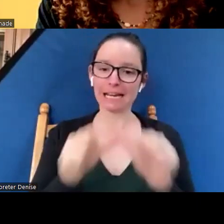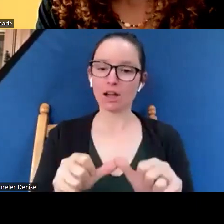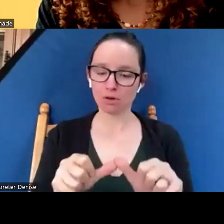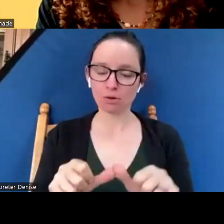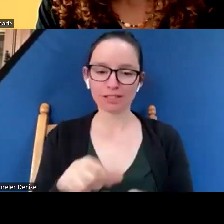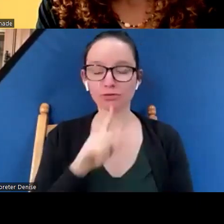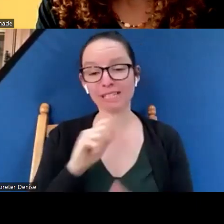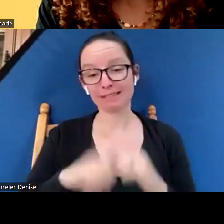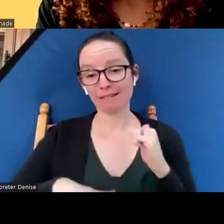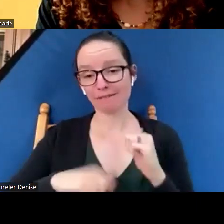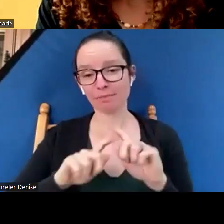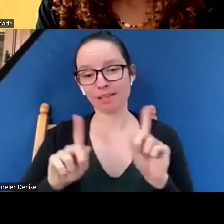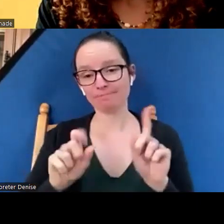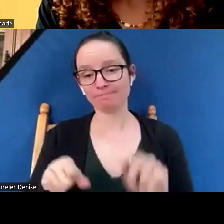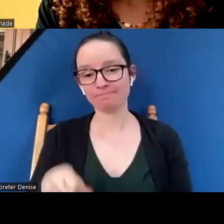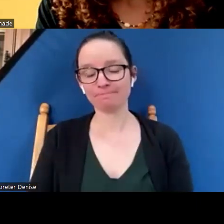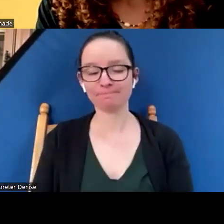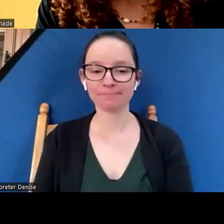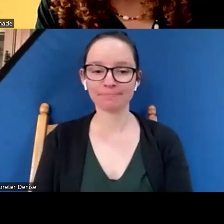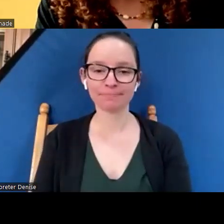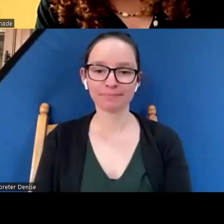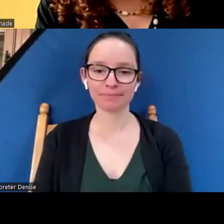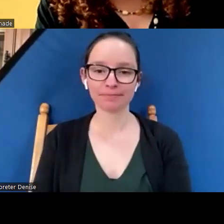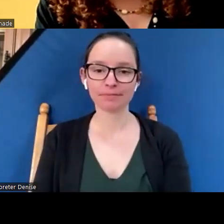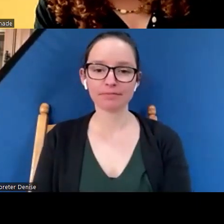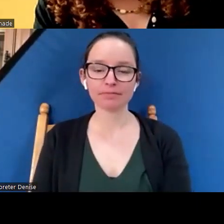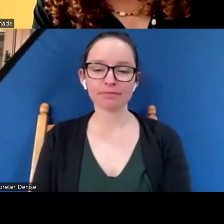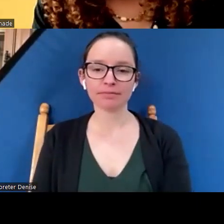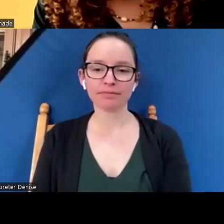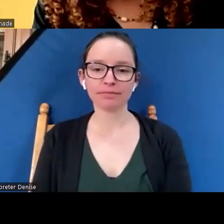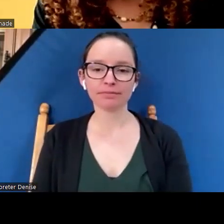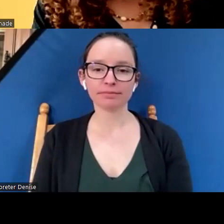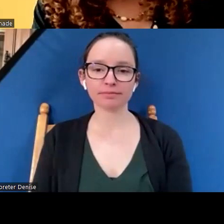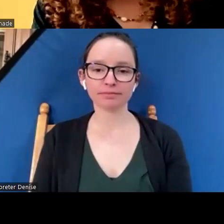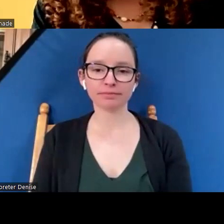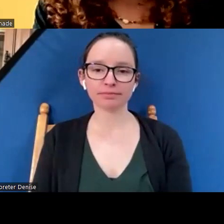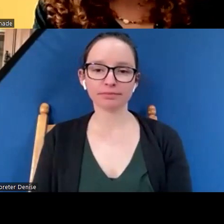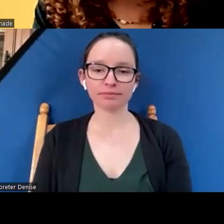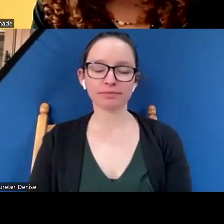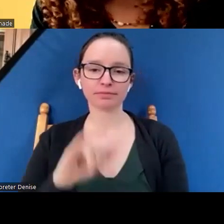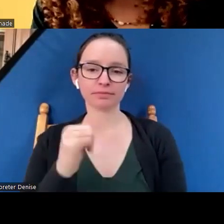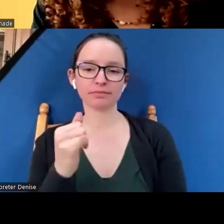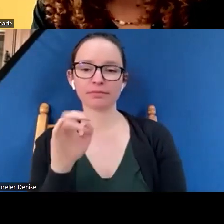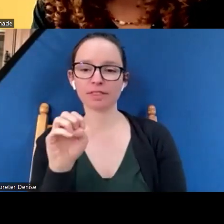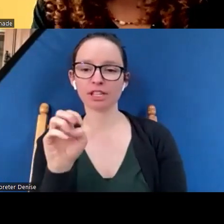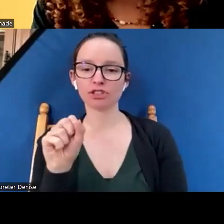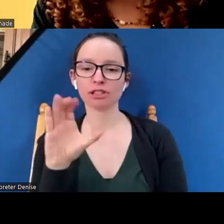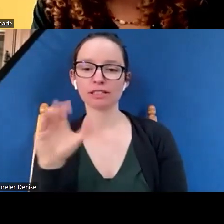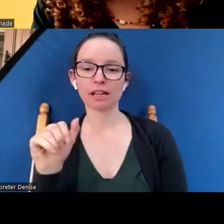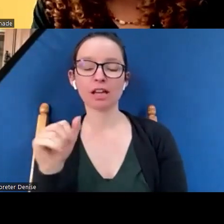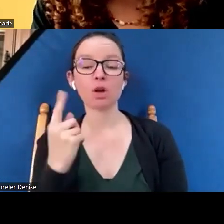But Greta, one of the things that you mentioned was the need